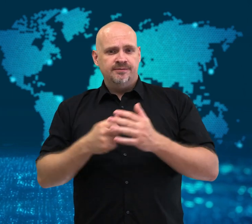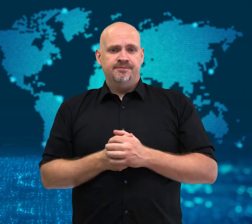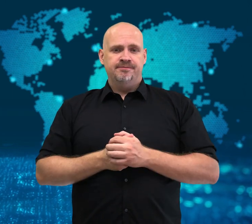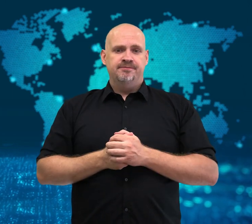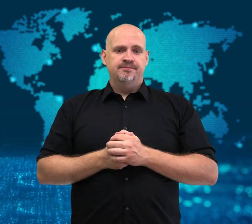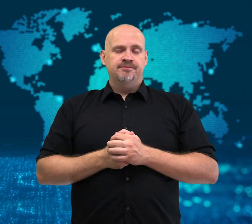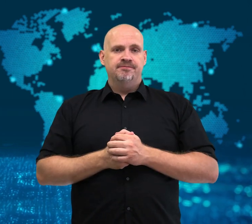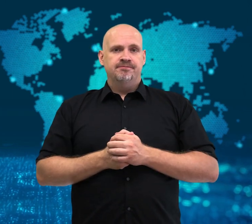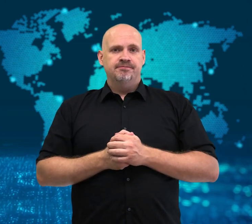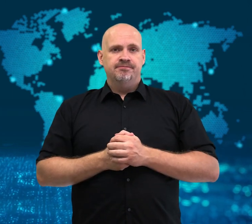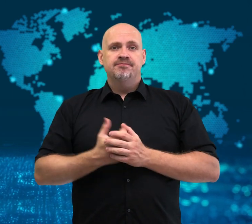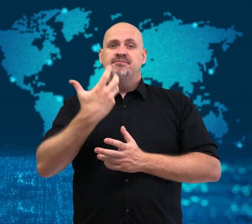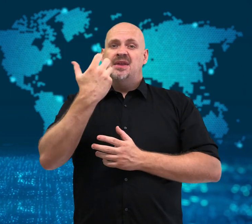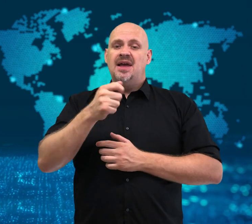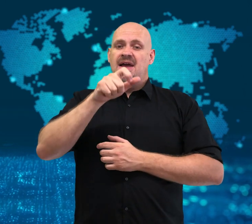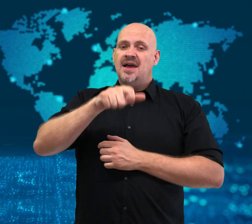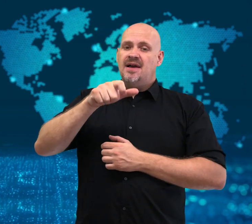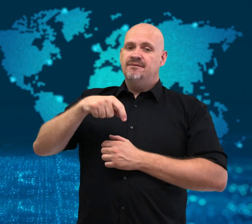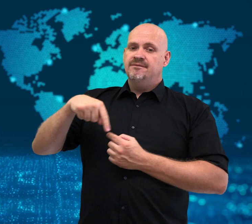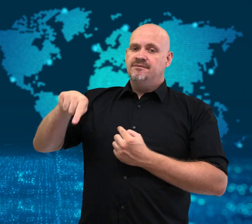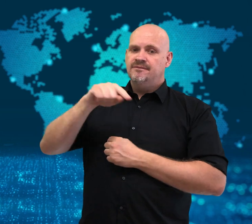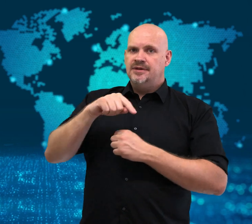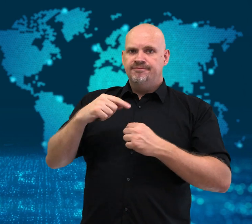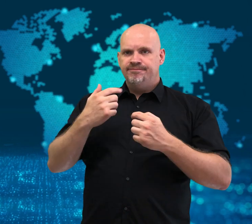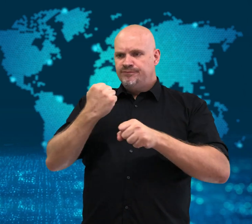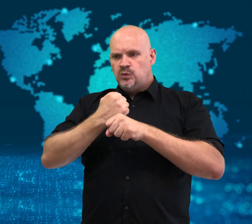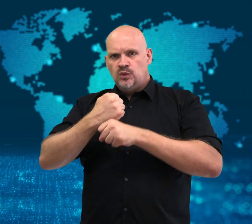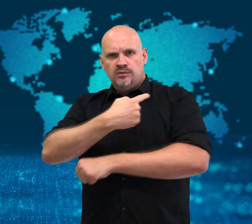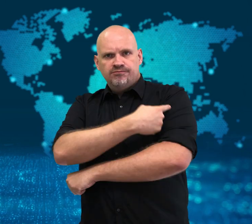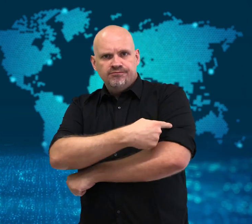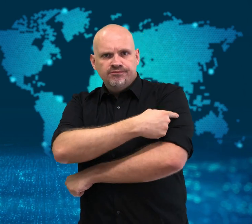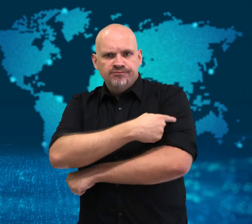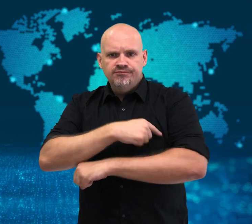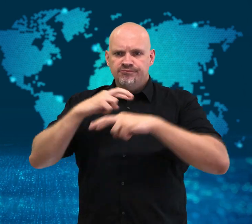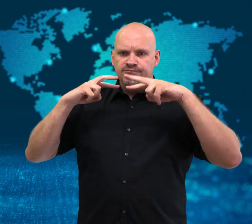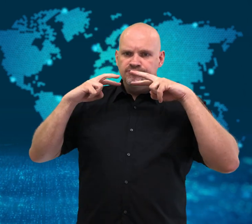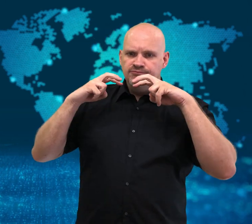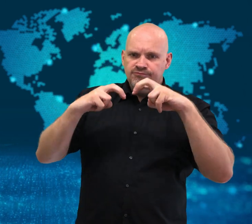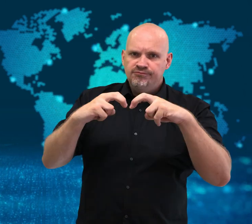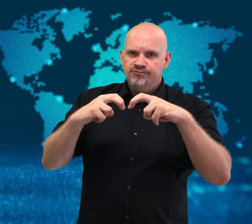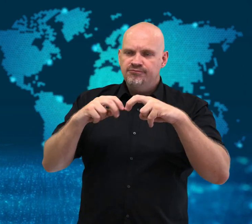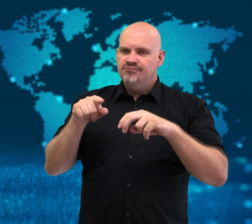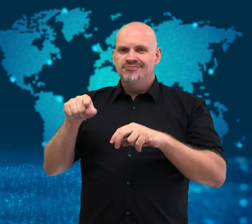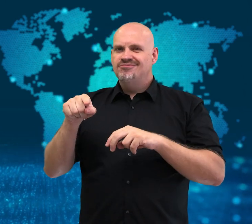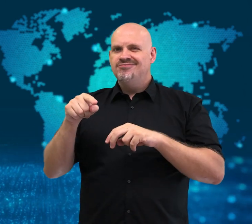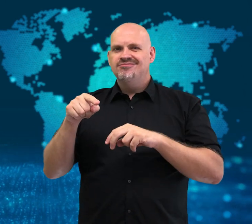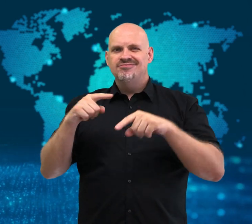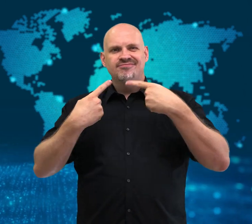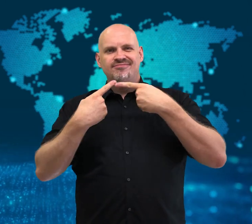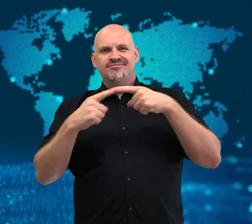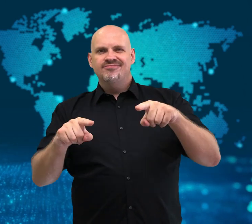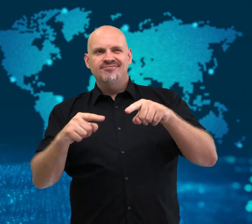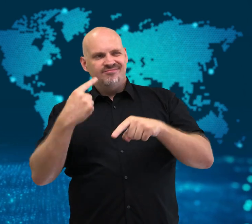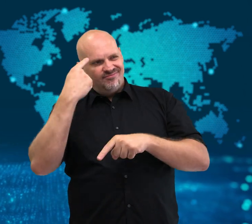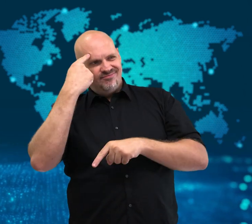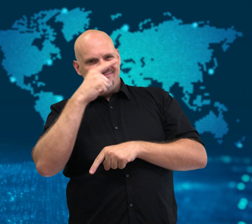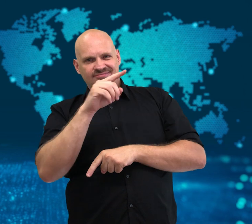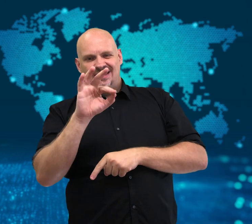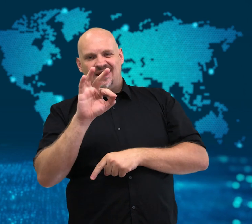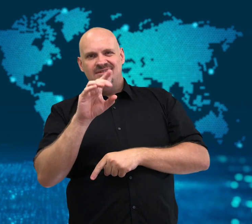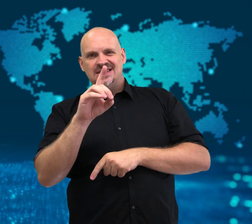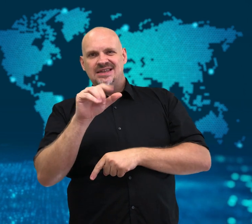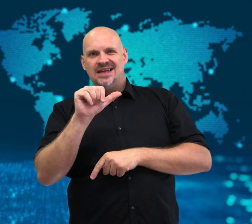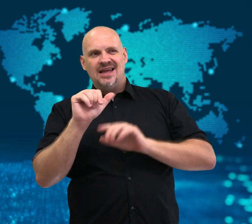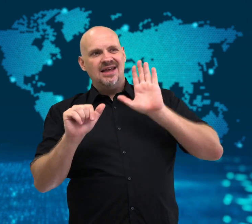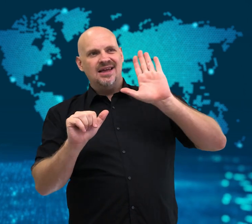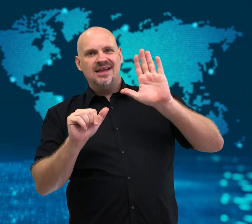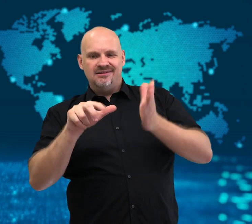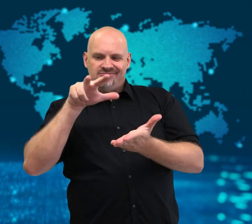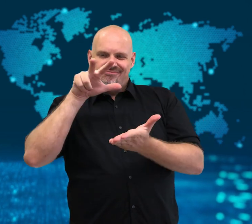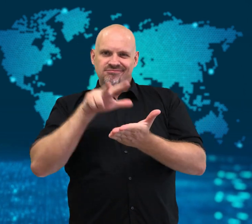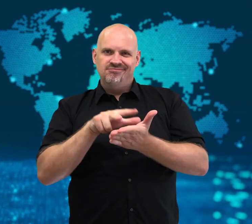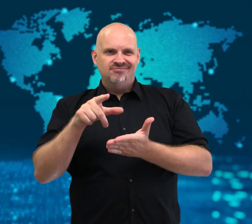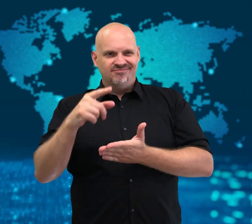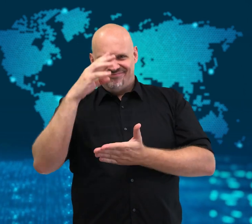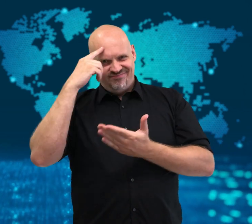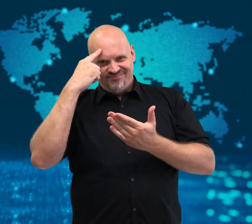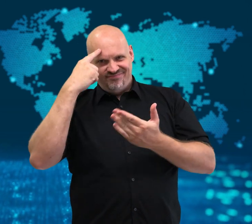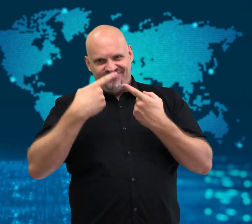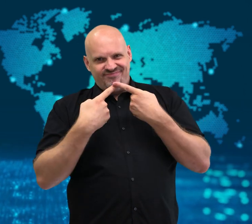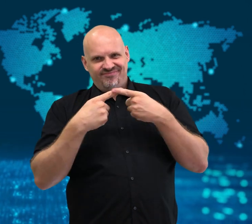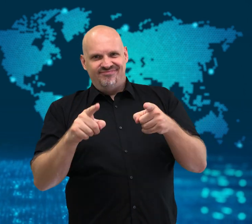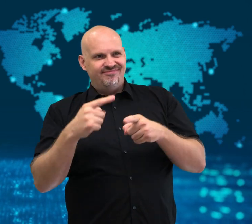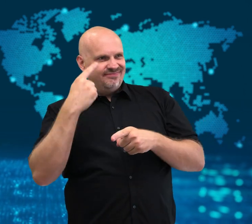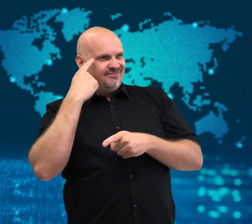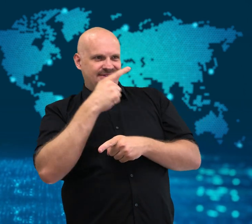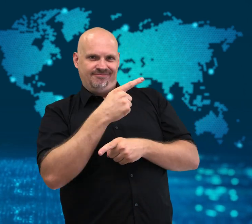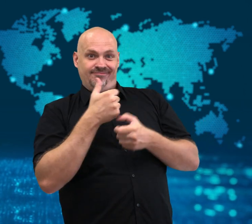Though some physicians and medical researchers disagree with the FDA’s decision,